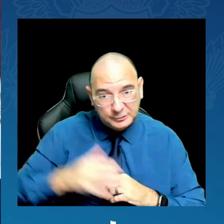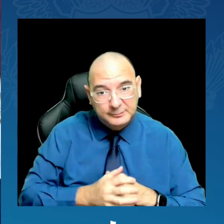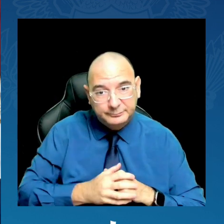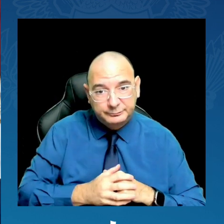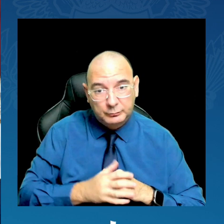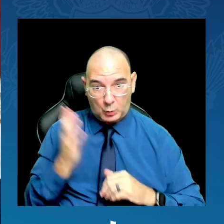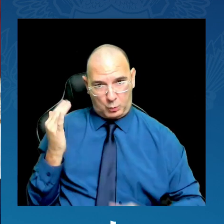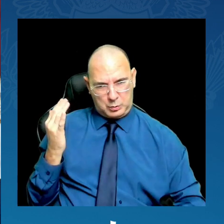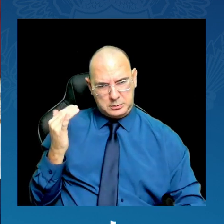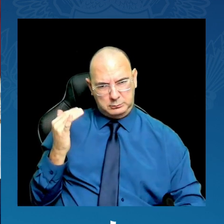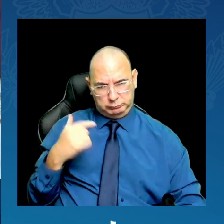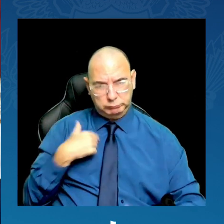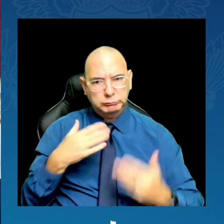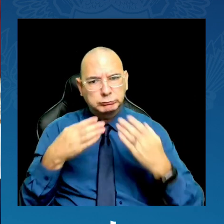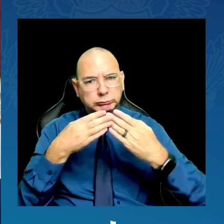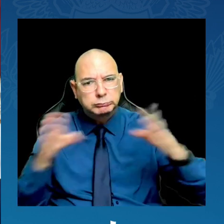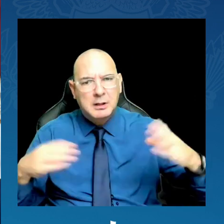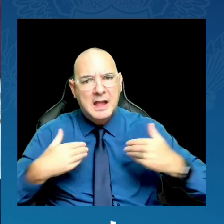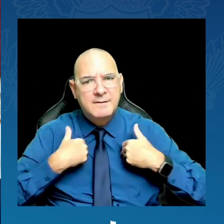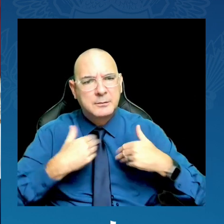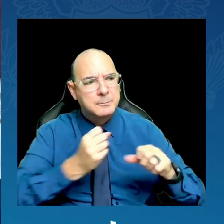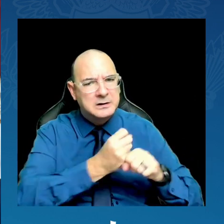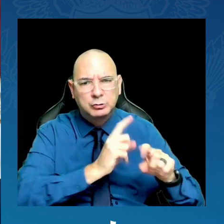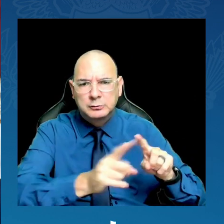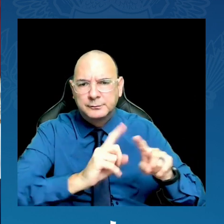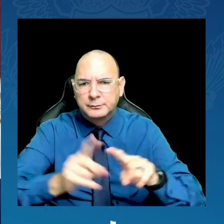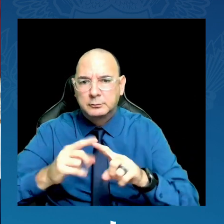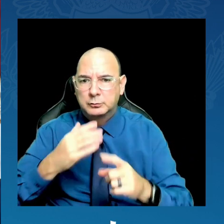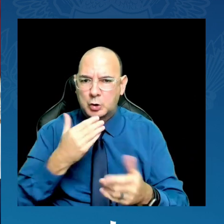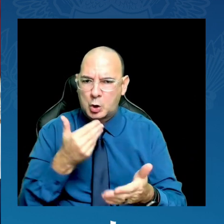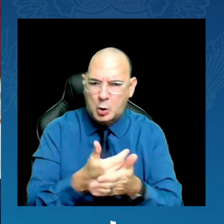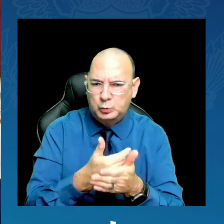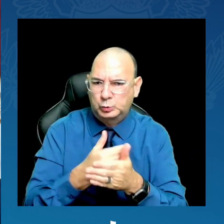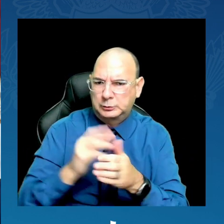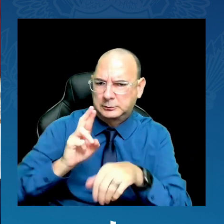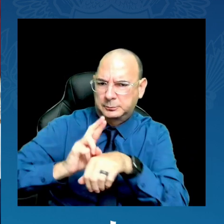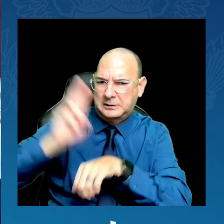to ensure all Space Force ROTC scholarship